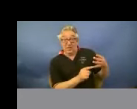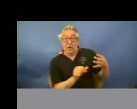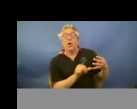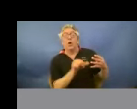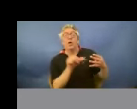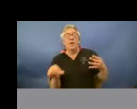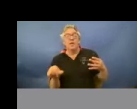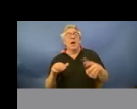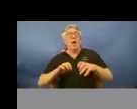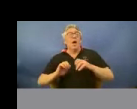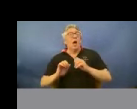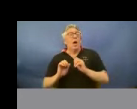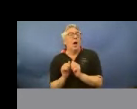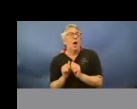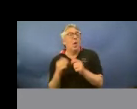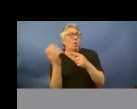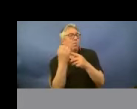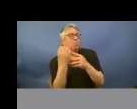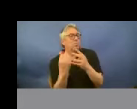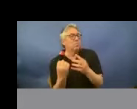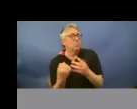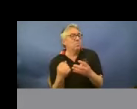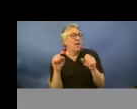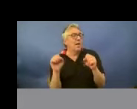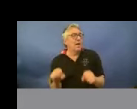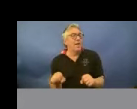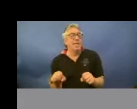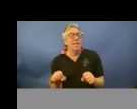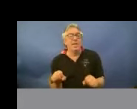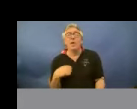You will find that, for example, as in the capacity strengthening scenario, we are exploring